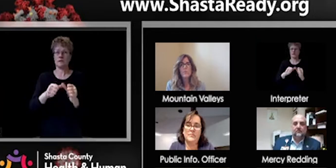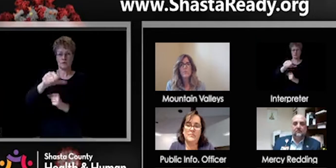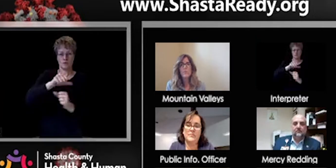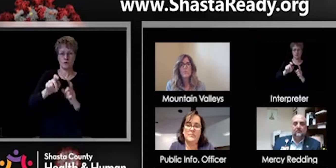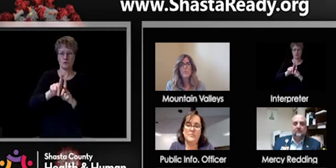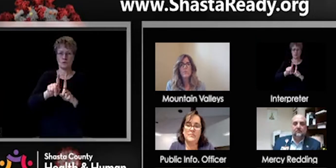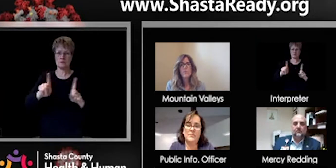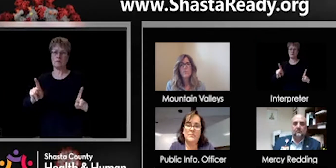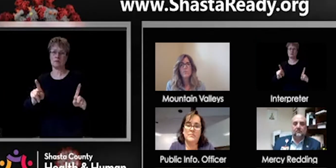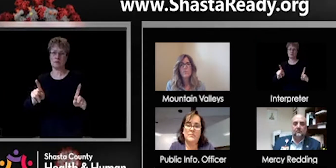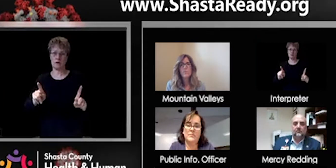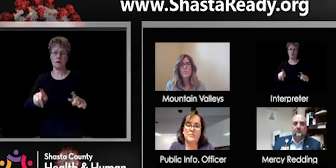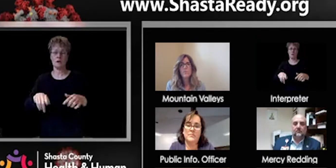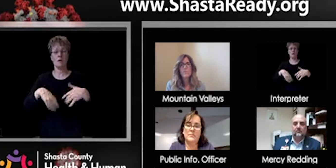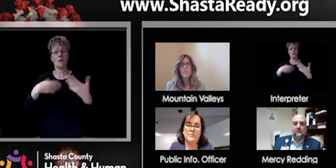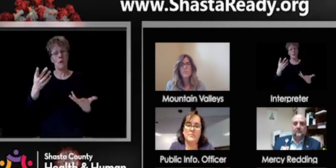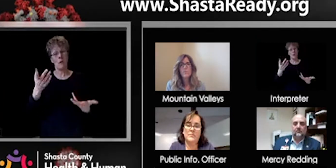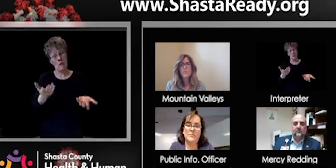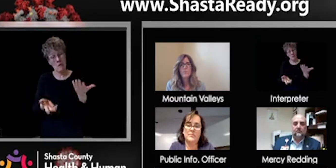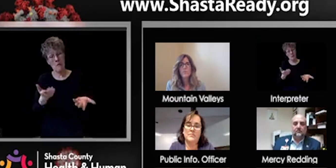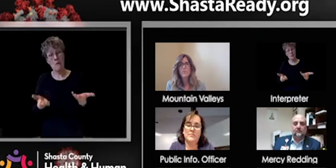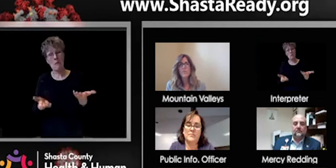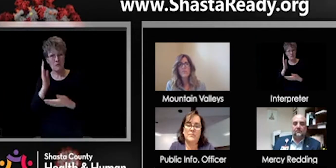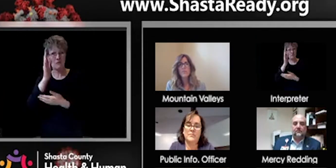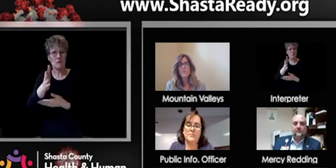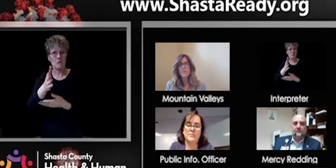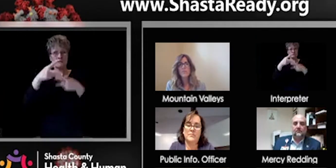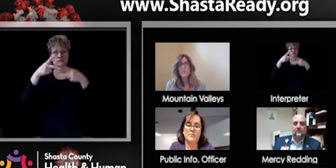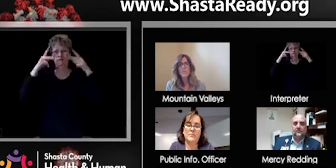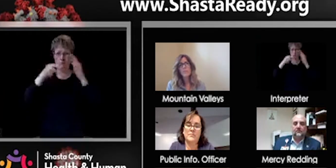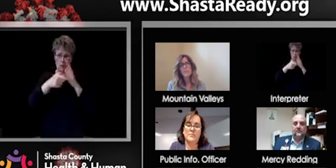masking may be required. Right now, it’s recommended. We are in the process of getting